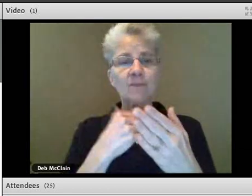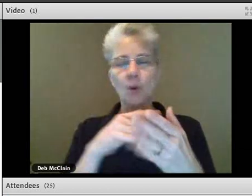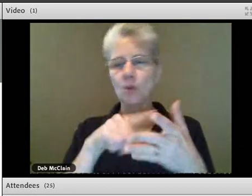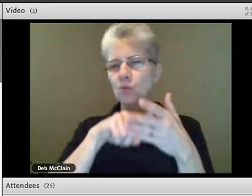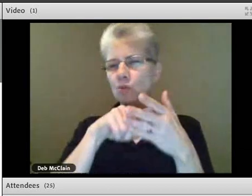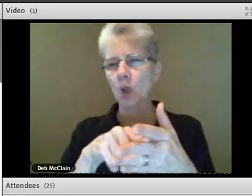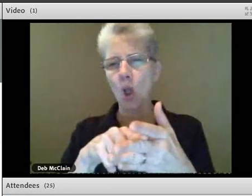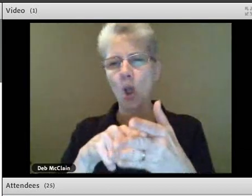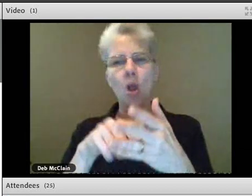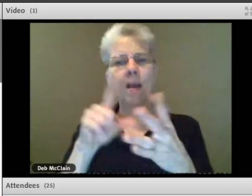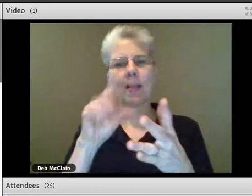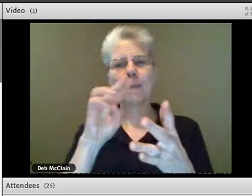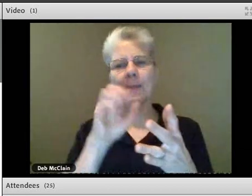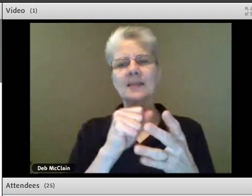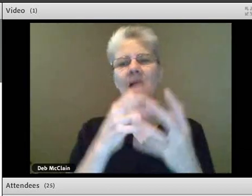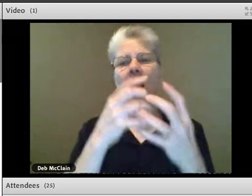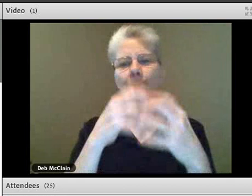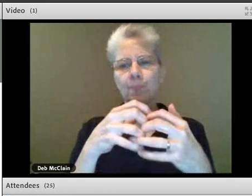and I'm going to break that down for you, as well.